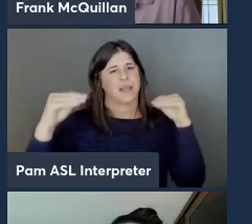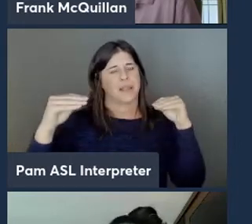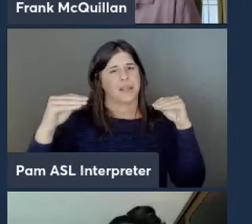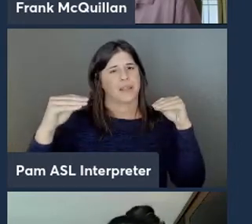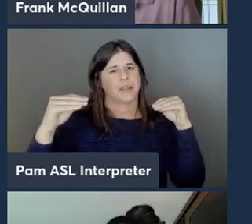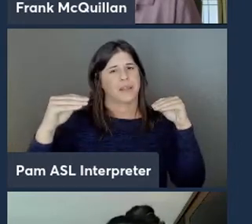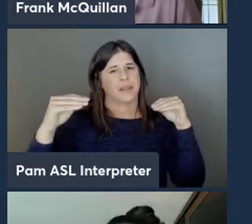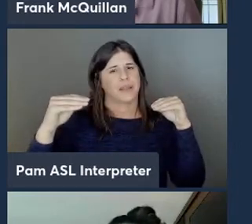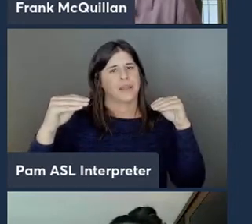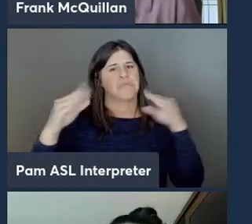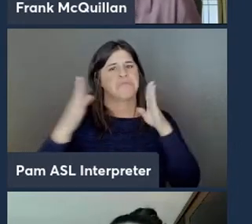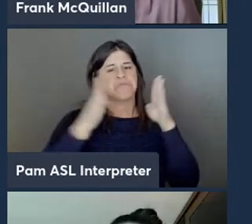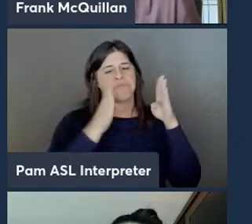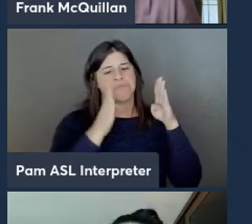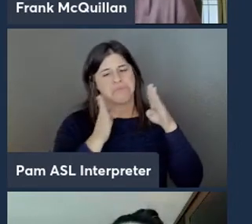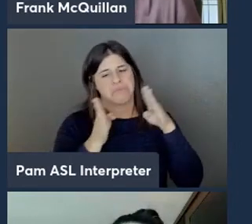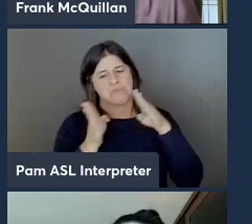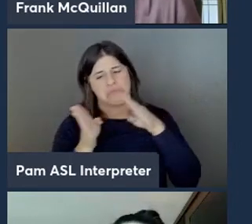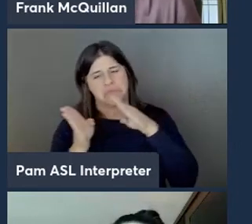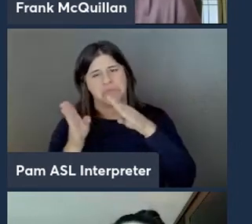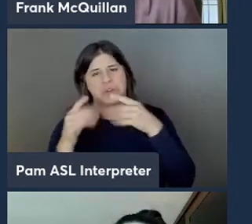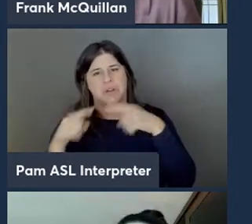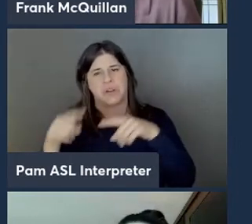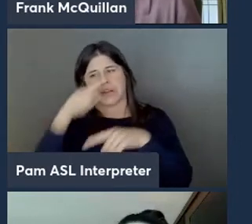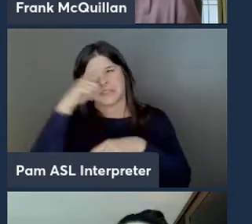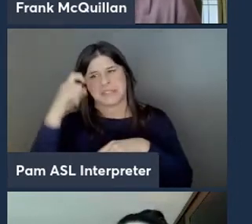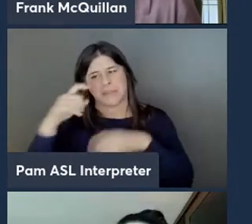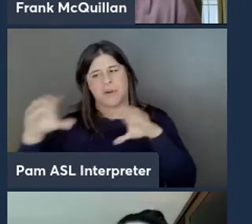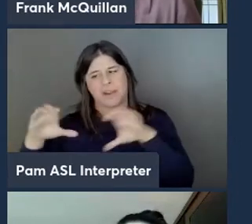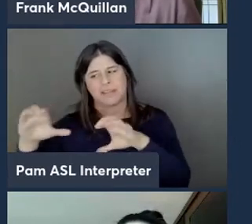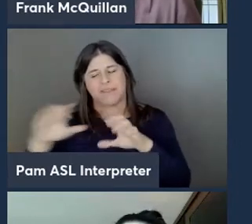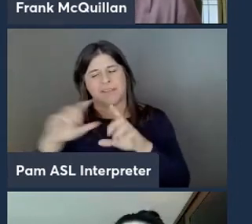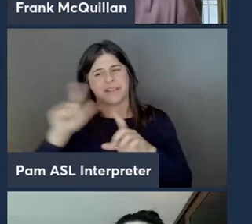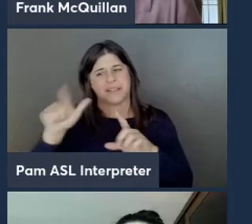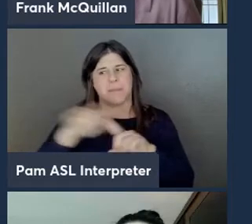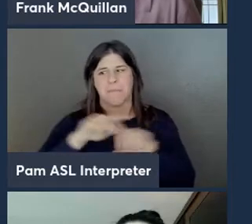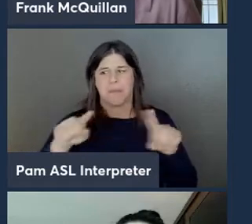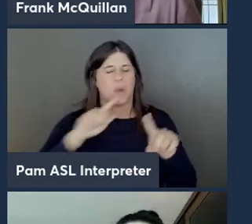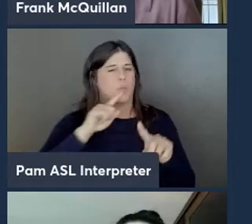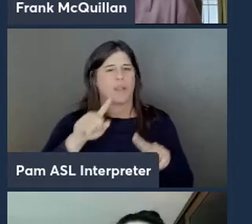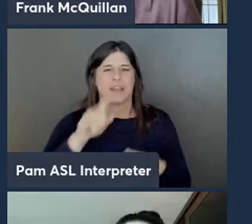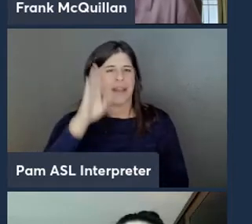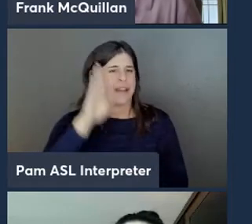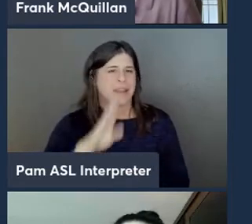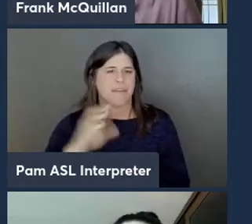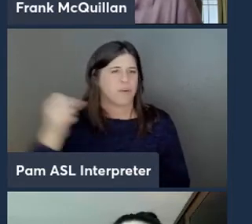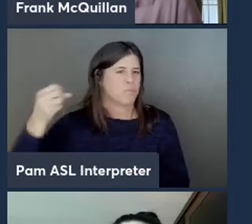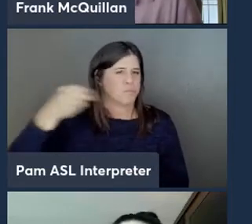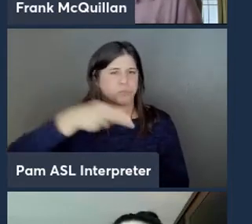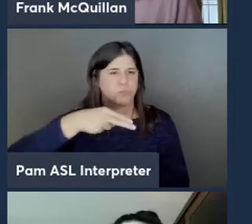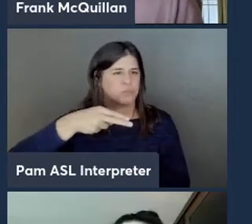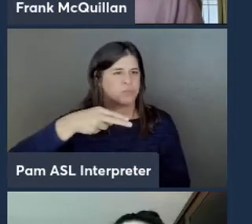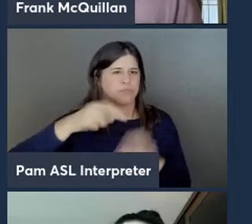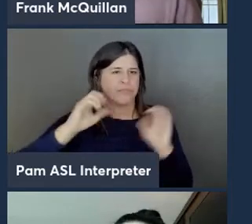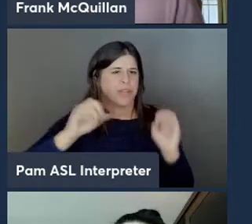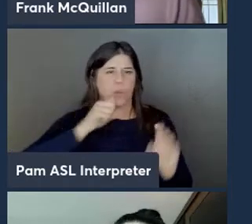towards our summer activities over time, but it really never summer activities never really had an impact on revenue.